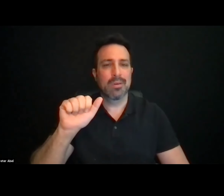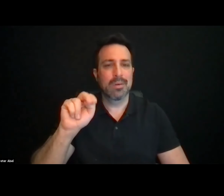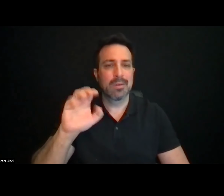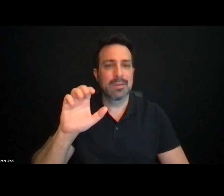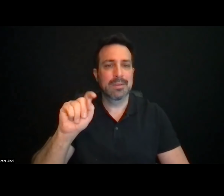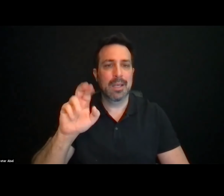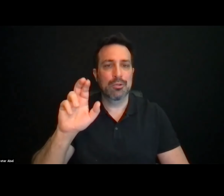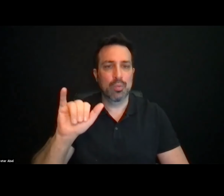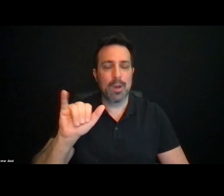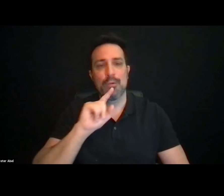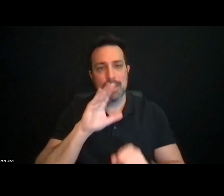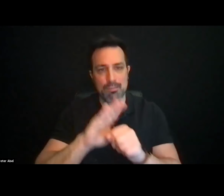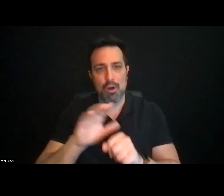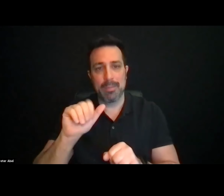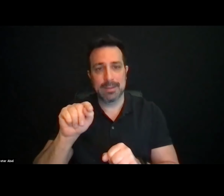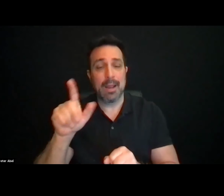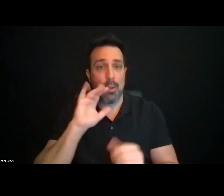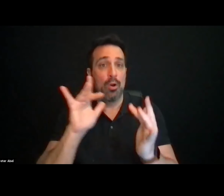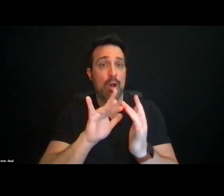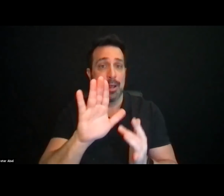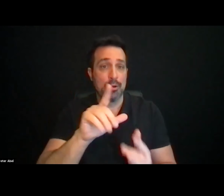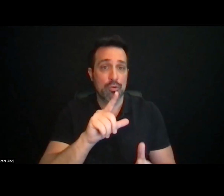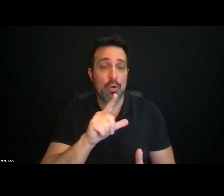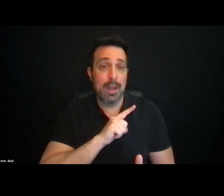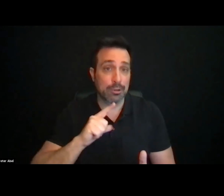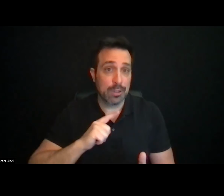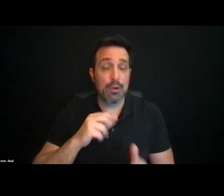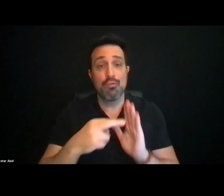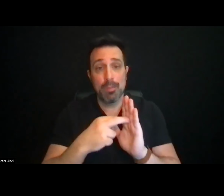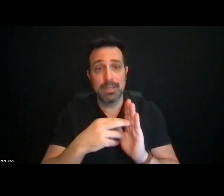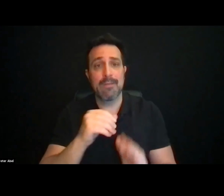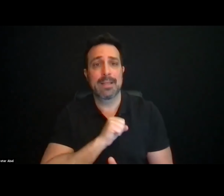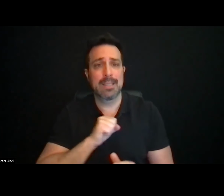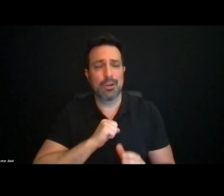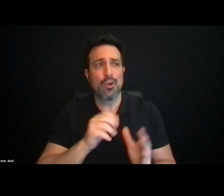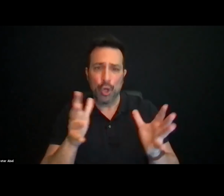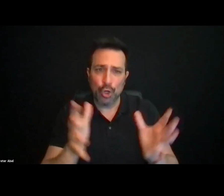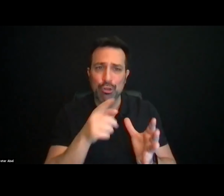people could take -- click the link in the chat and just fill out our action alert to promote